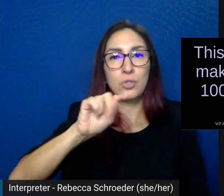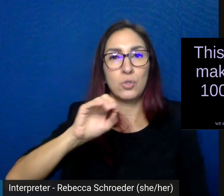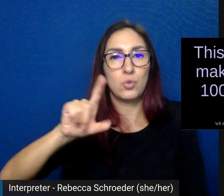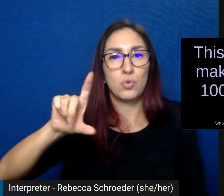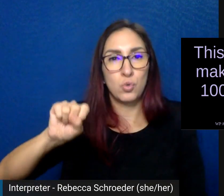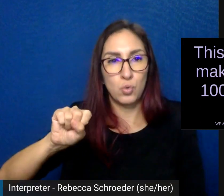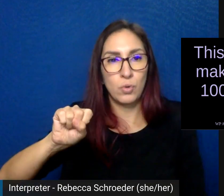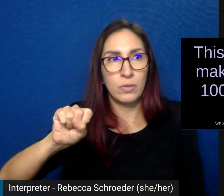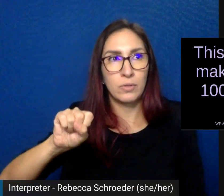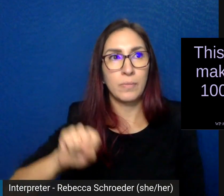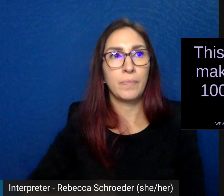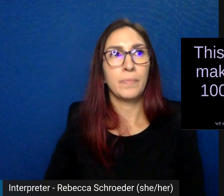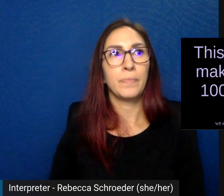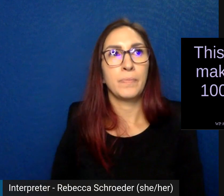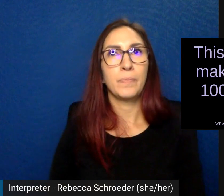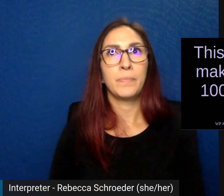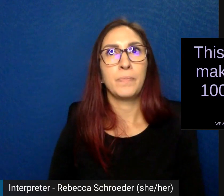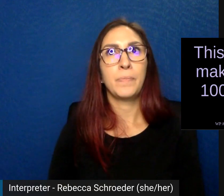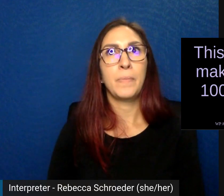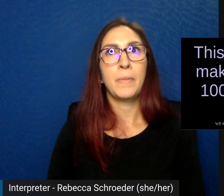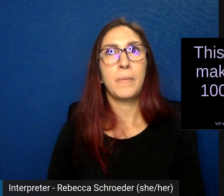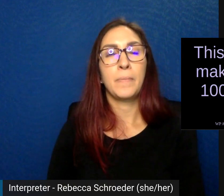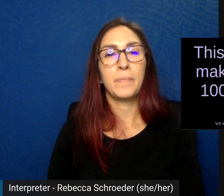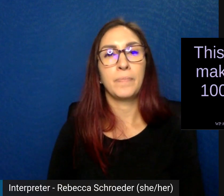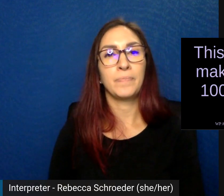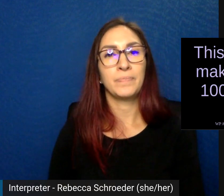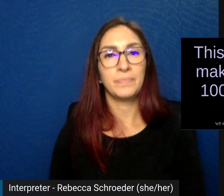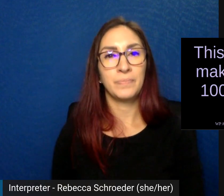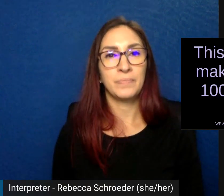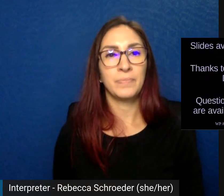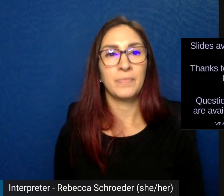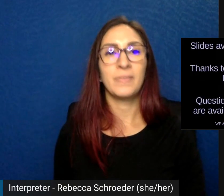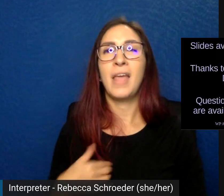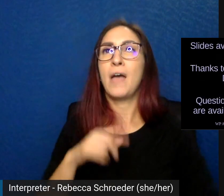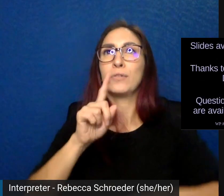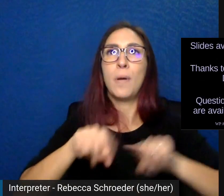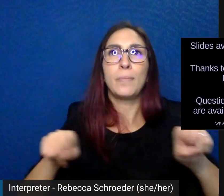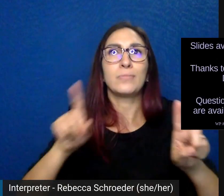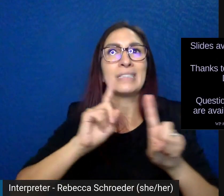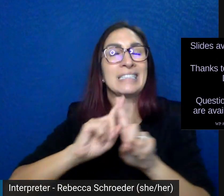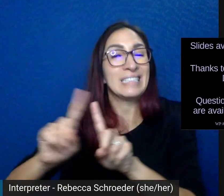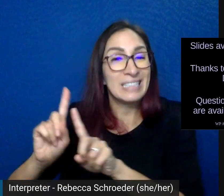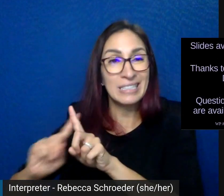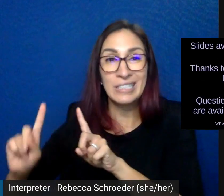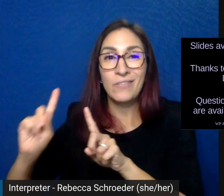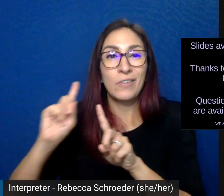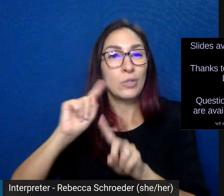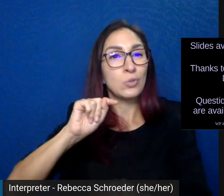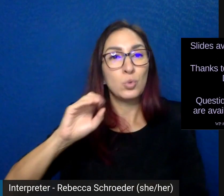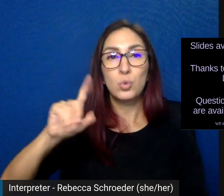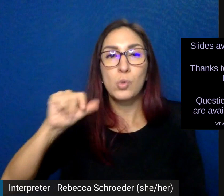at wave.webAIM.org. To close, there can be a ton that can be done